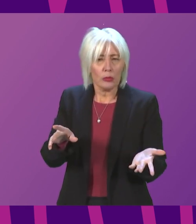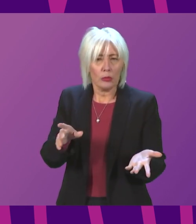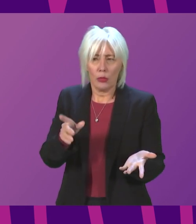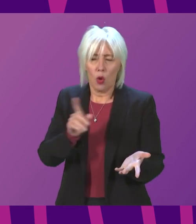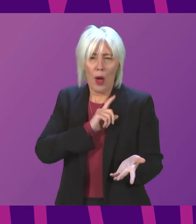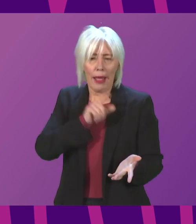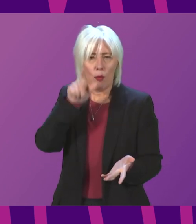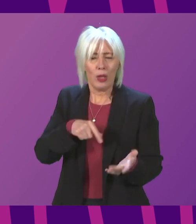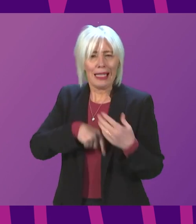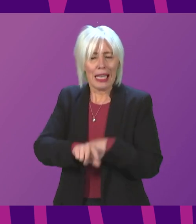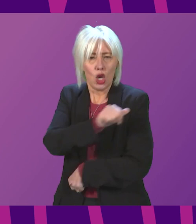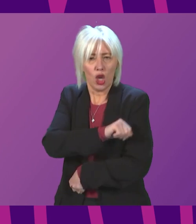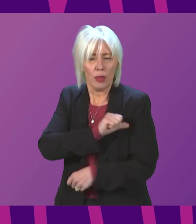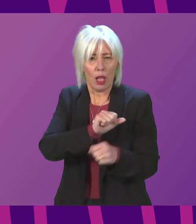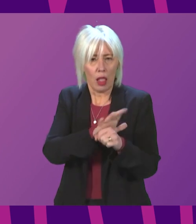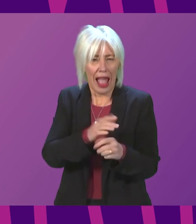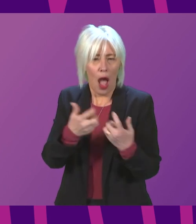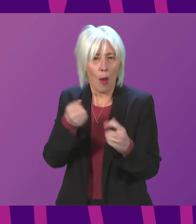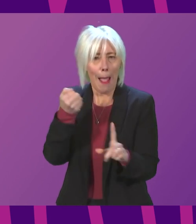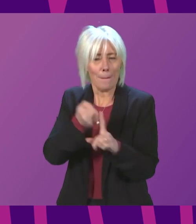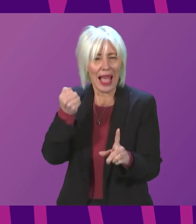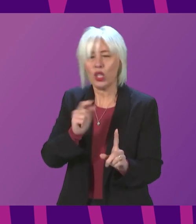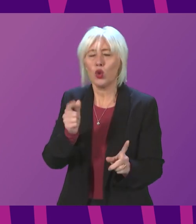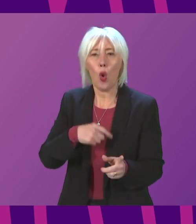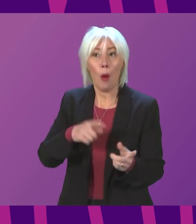However, it has an impact on people’s thinking about how dangerous the variant is to them,